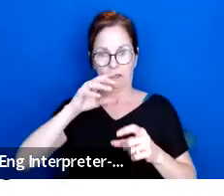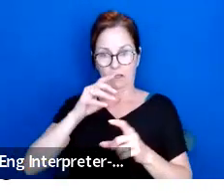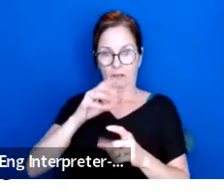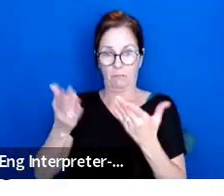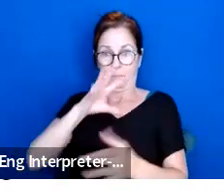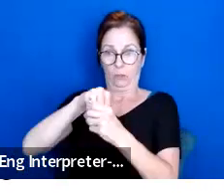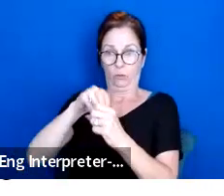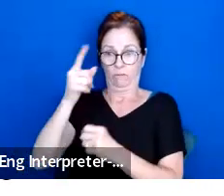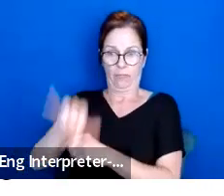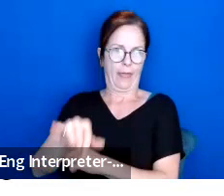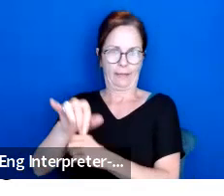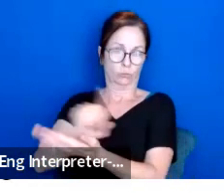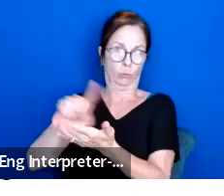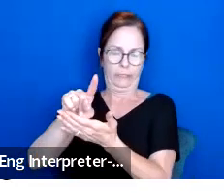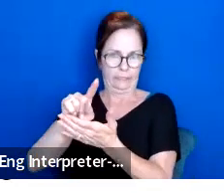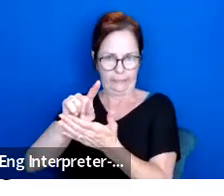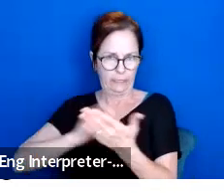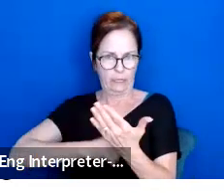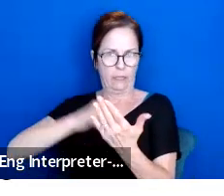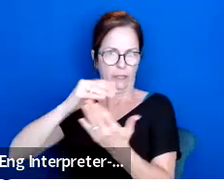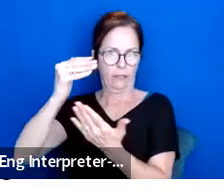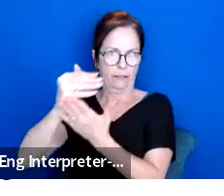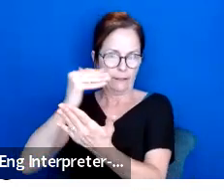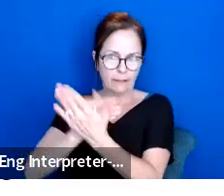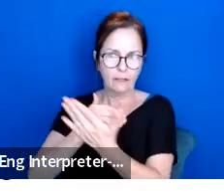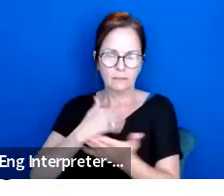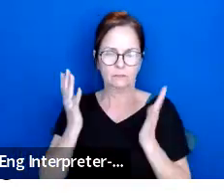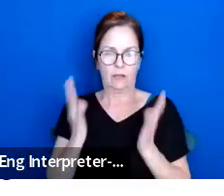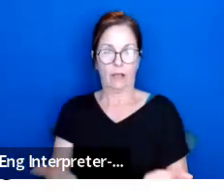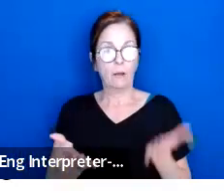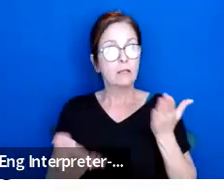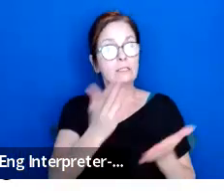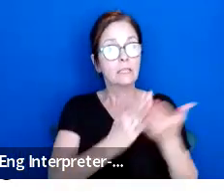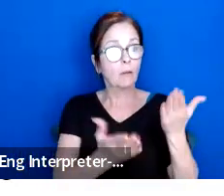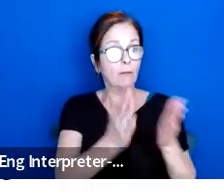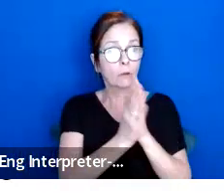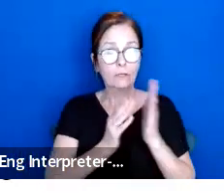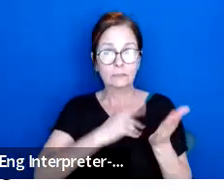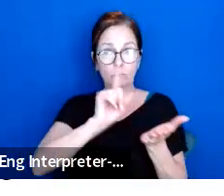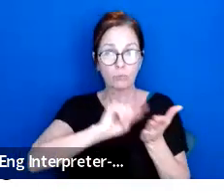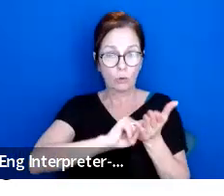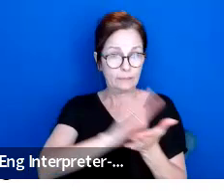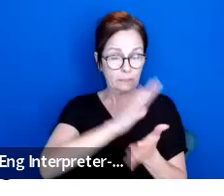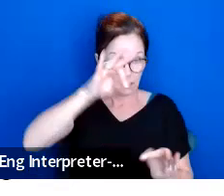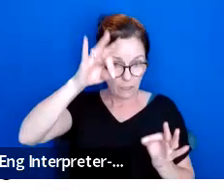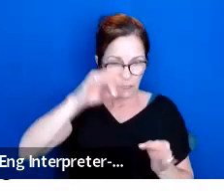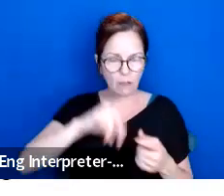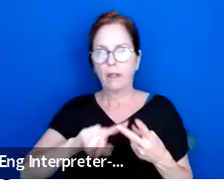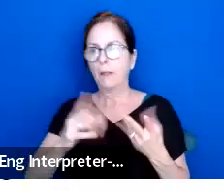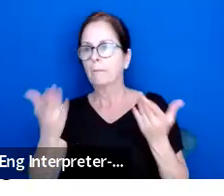Some of you might be okay with just seeing a printed out copy of it. Some of you may just want to see it during the pre workstation review.